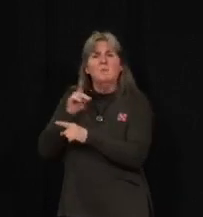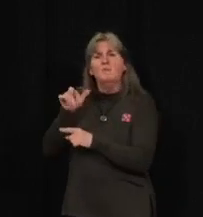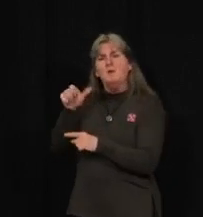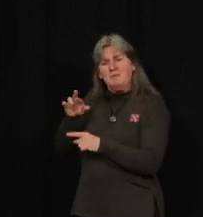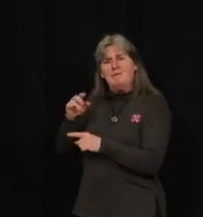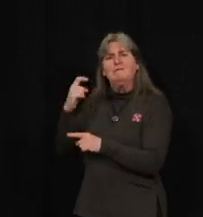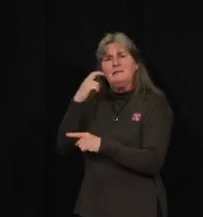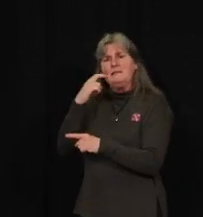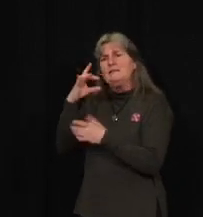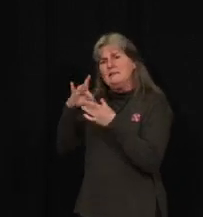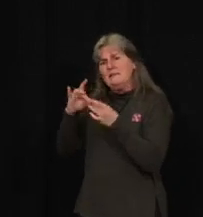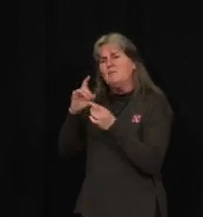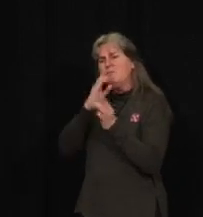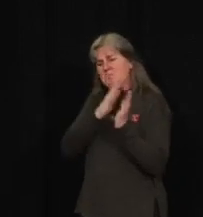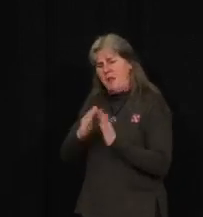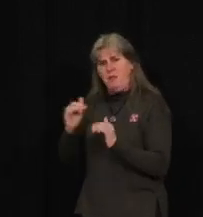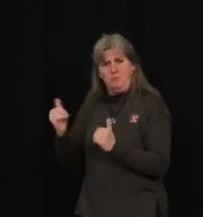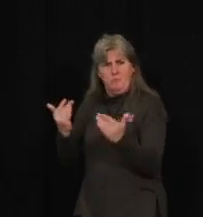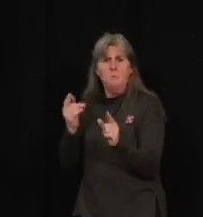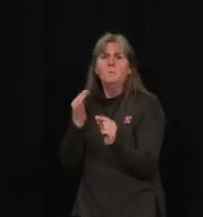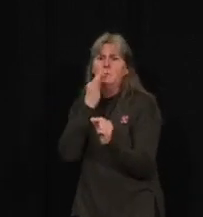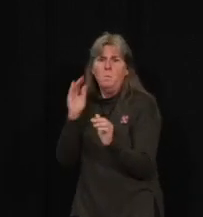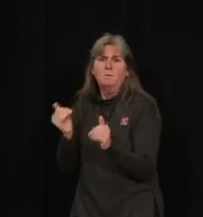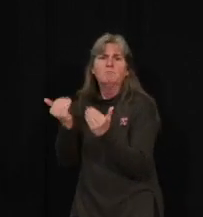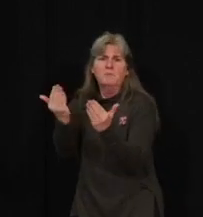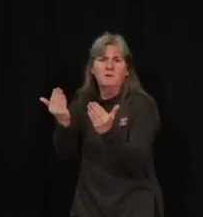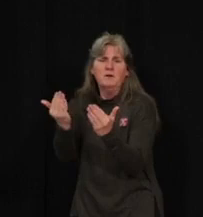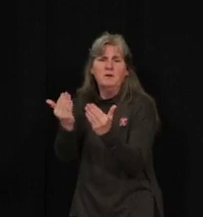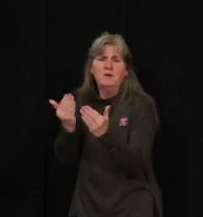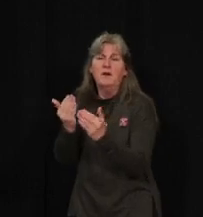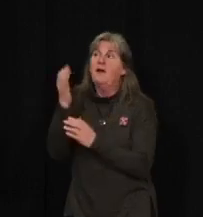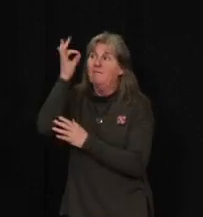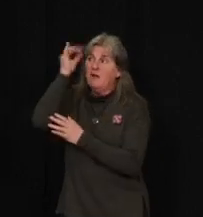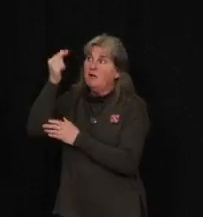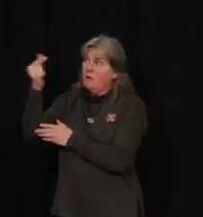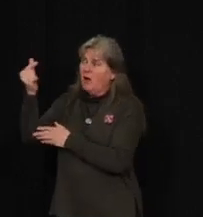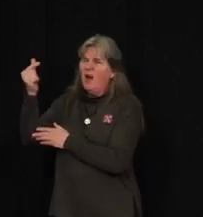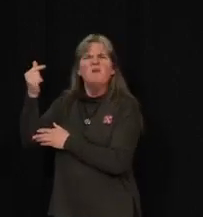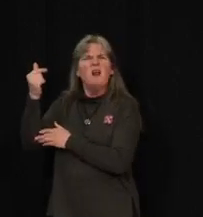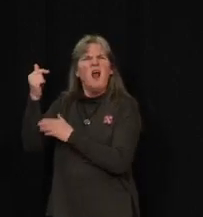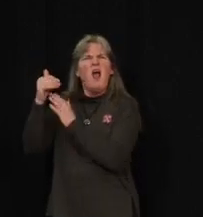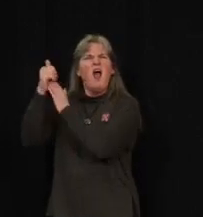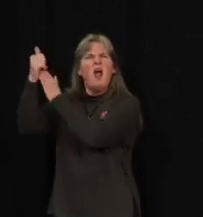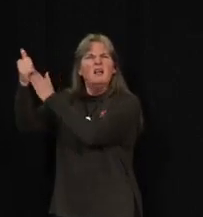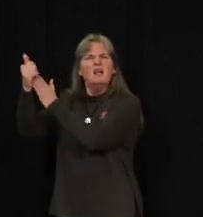Those plans based on the federal framework are for phased free openings that rely on maintainig